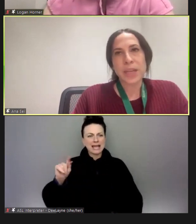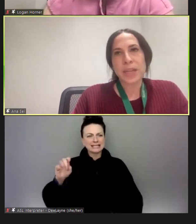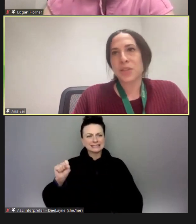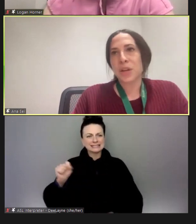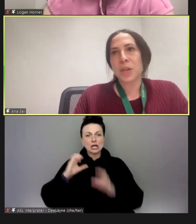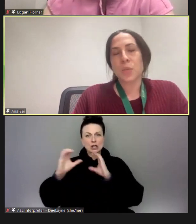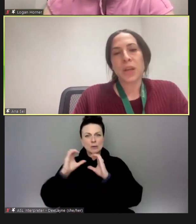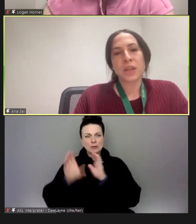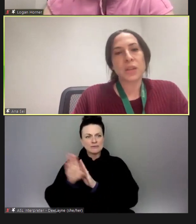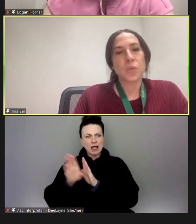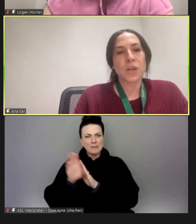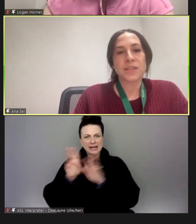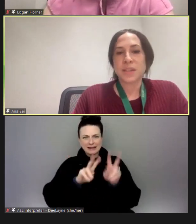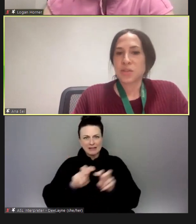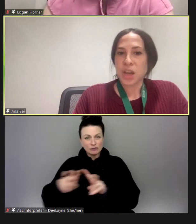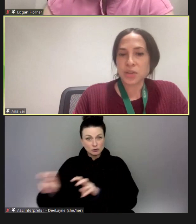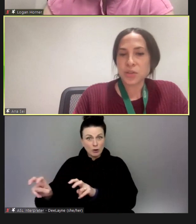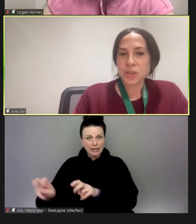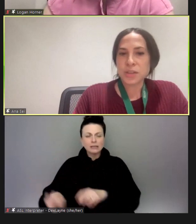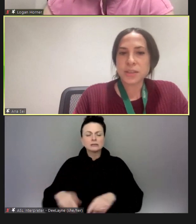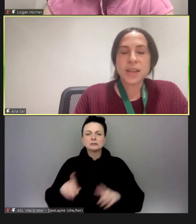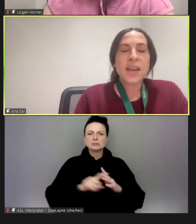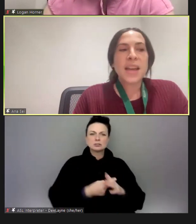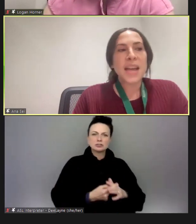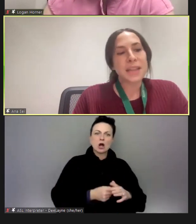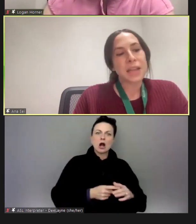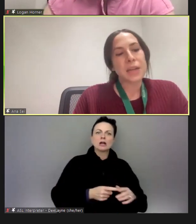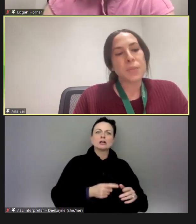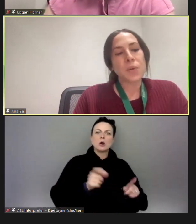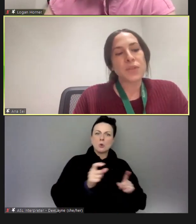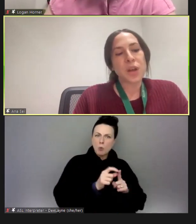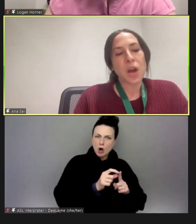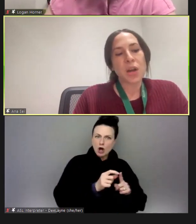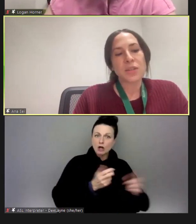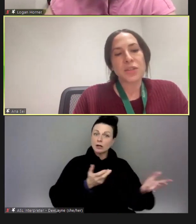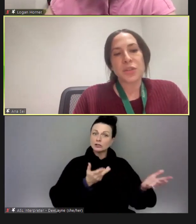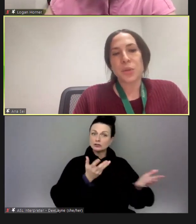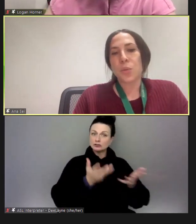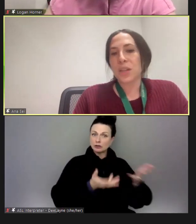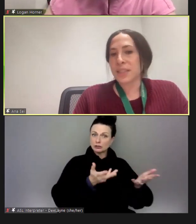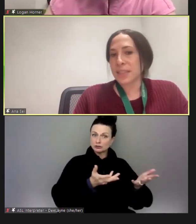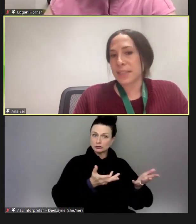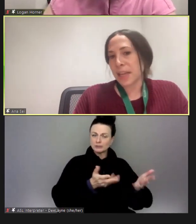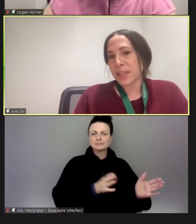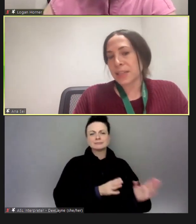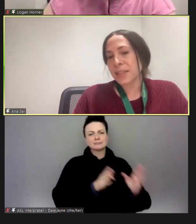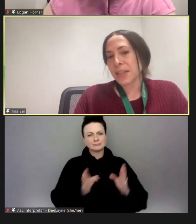start with the words and gestures and